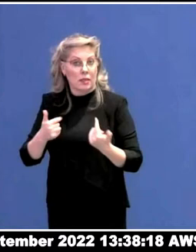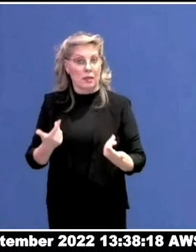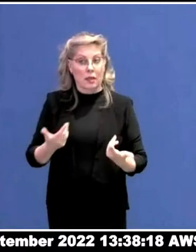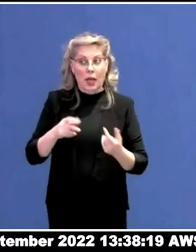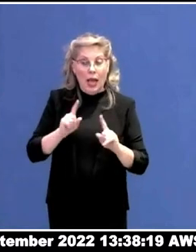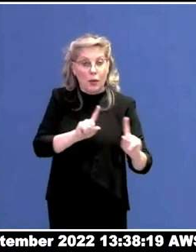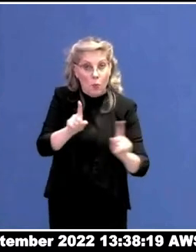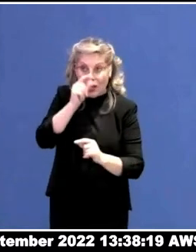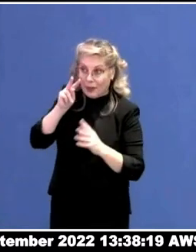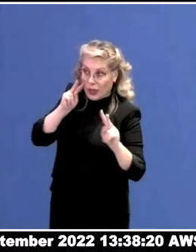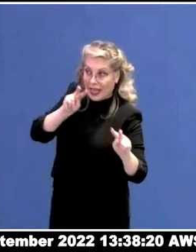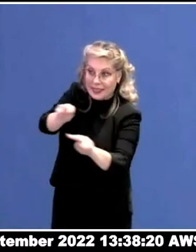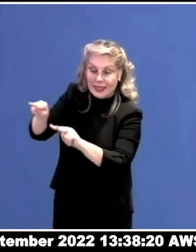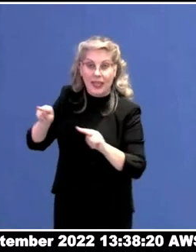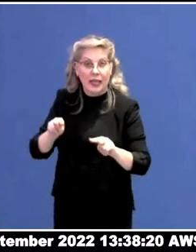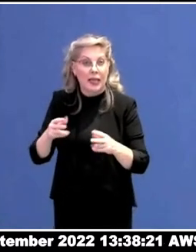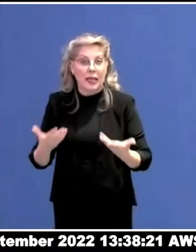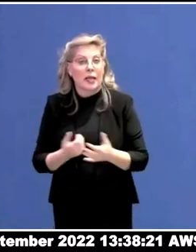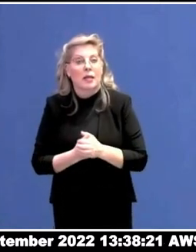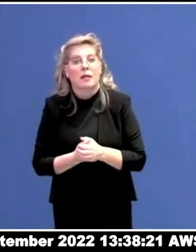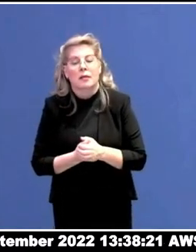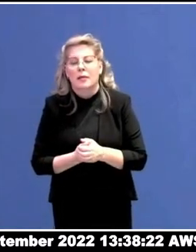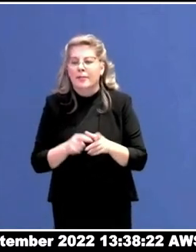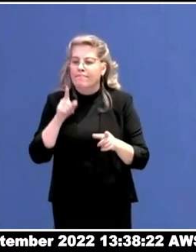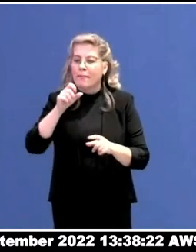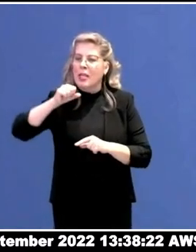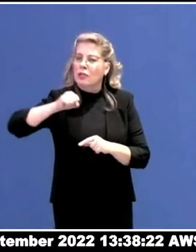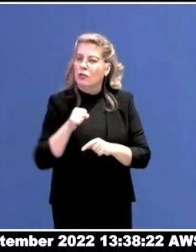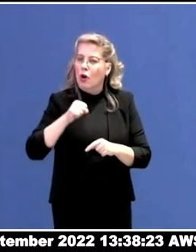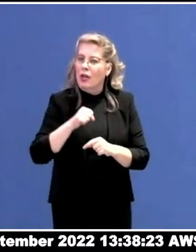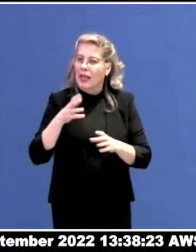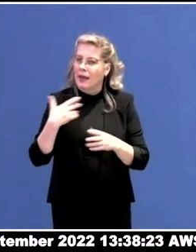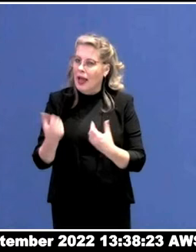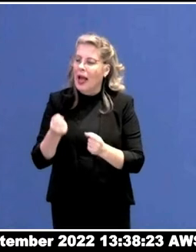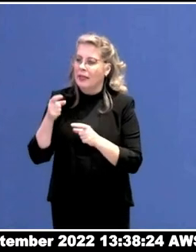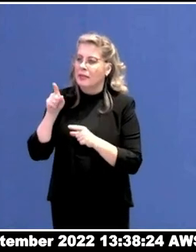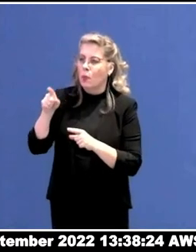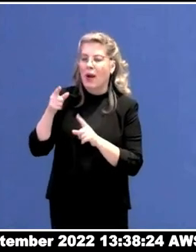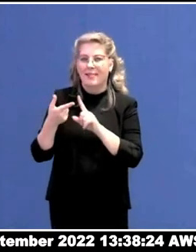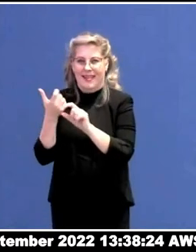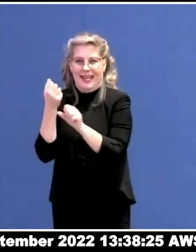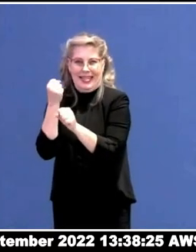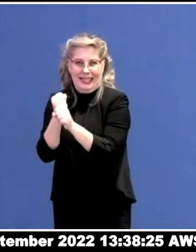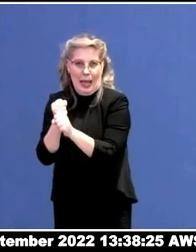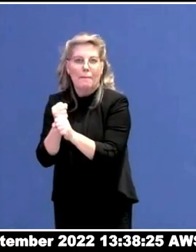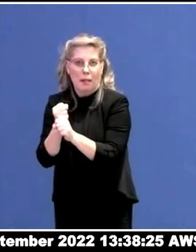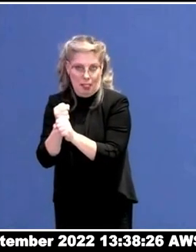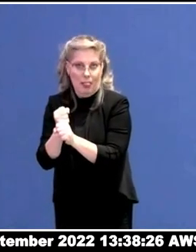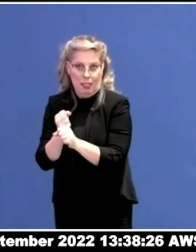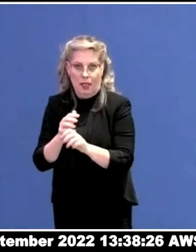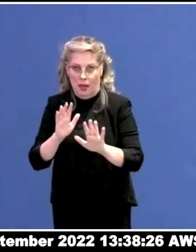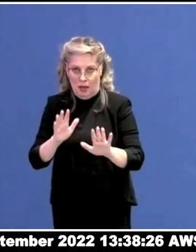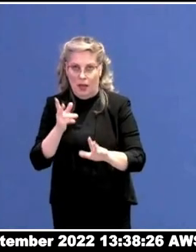get on with their work. There was a model in Scotland where the - okay - there was a model